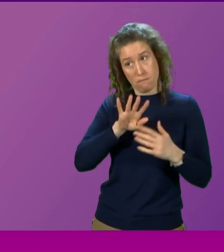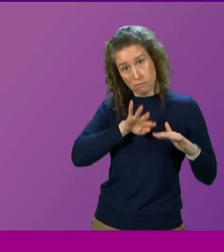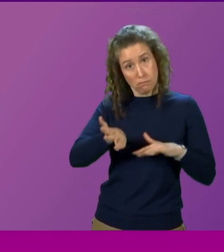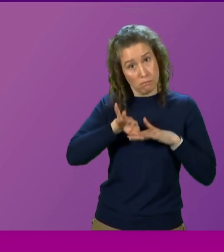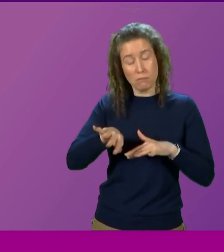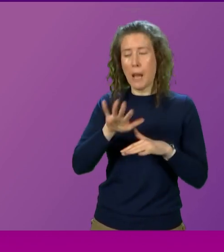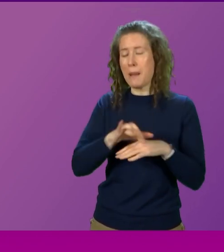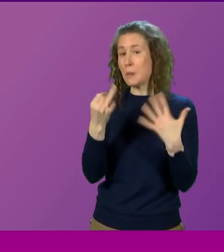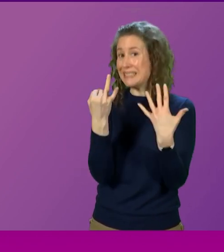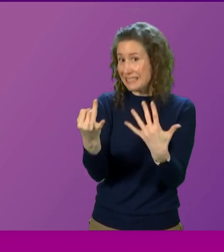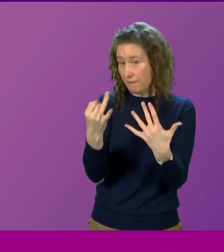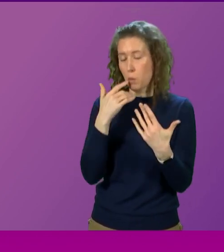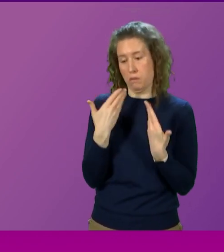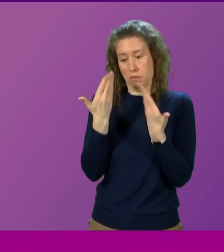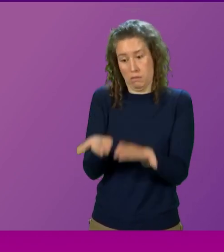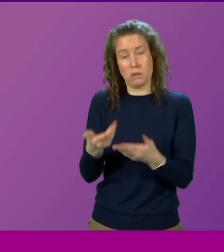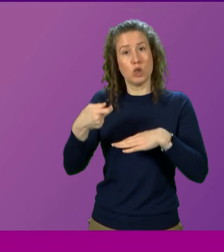seven will receive treatment at another centre.